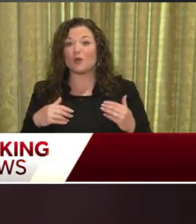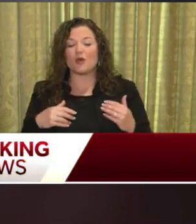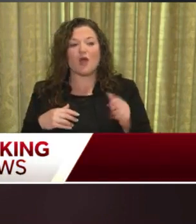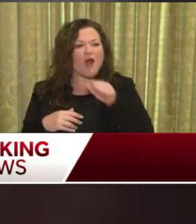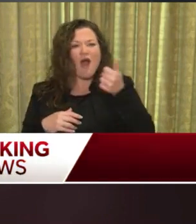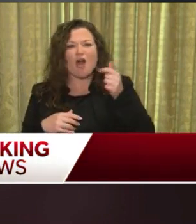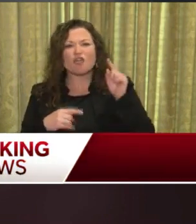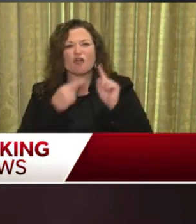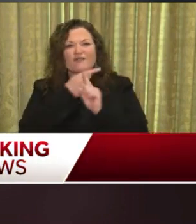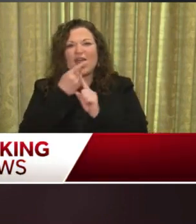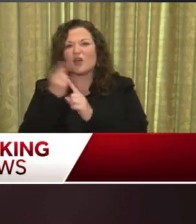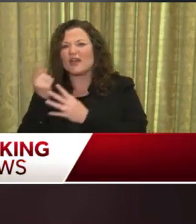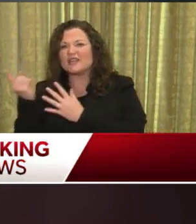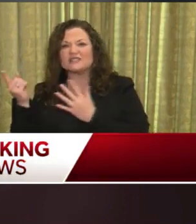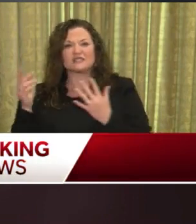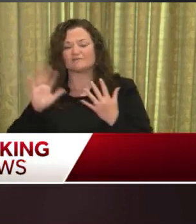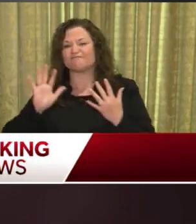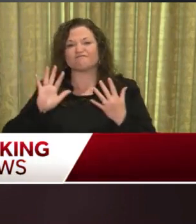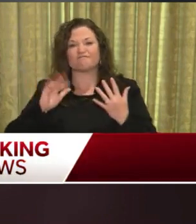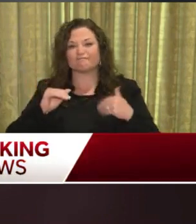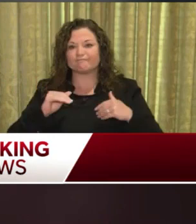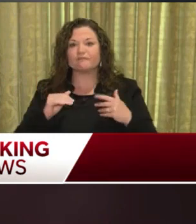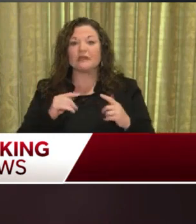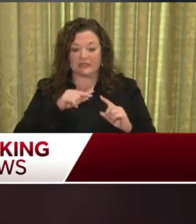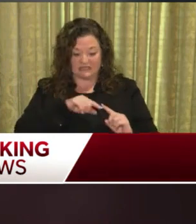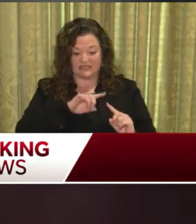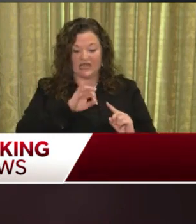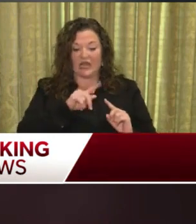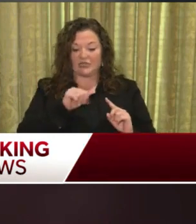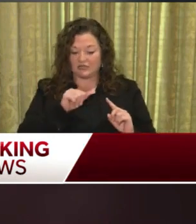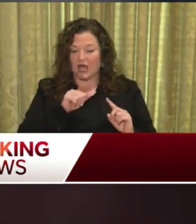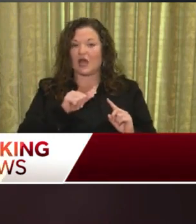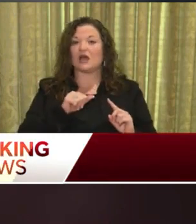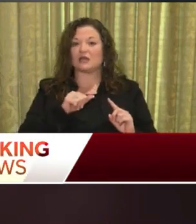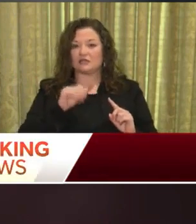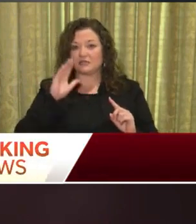IS IS JULY 5TH, SO YOU CANEE S THE GROWTH OF THE DELTA VARIANT